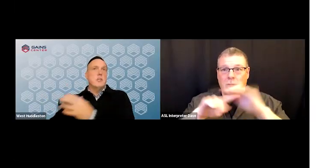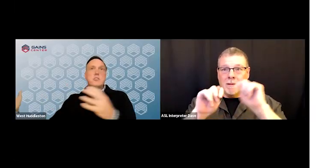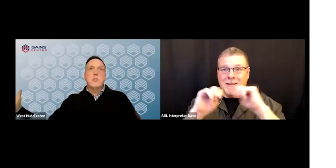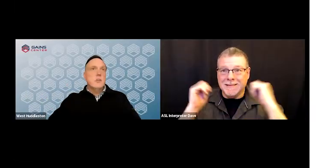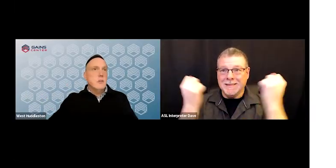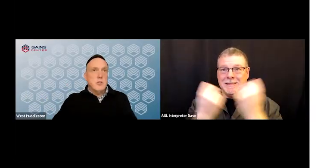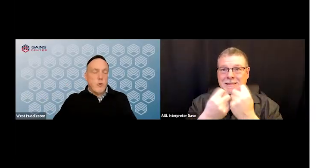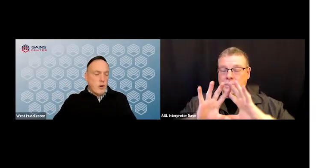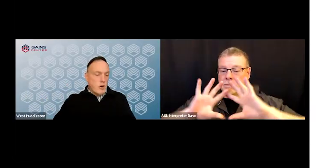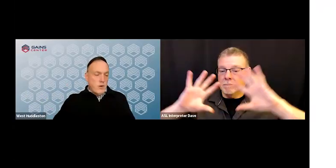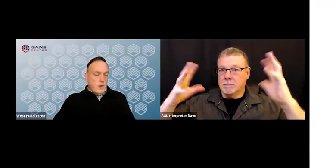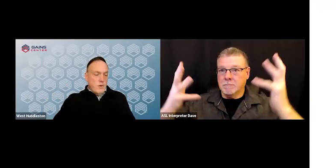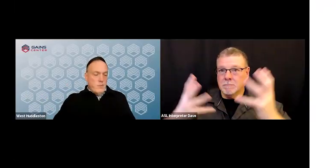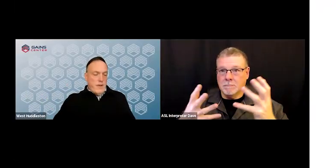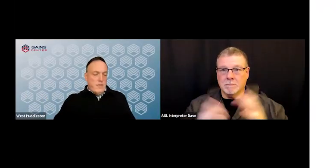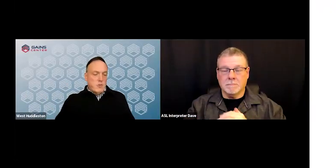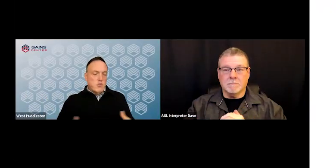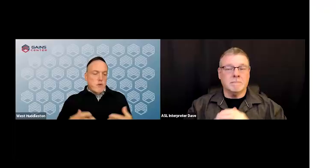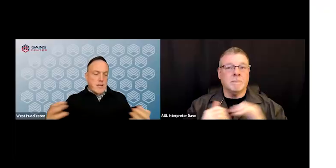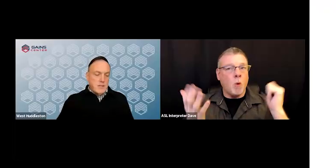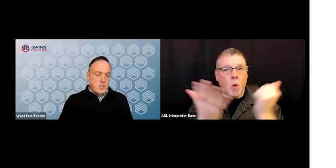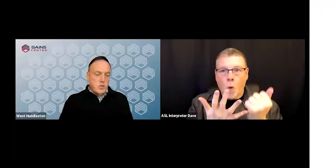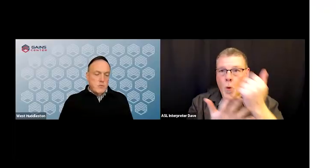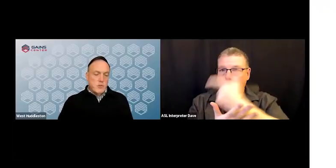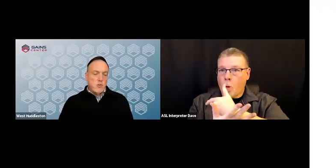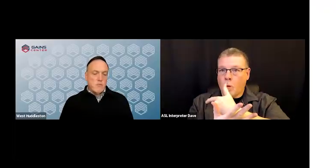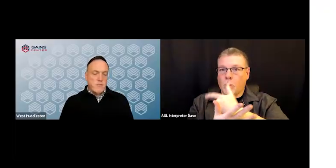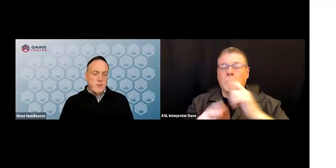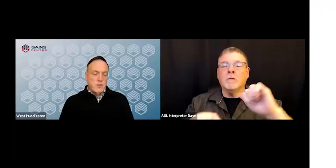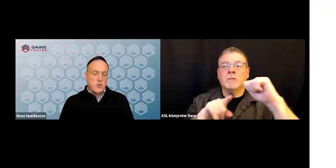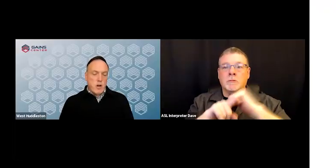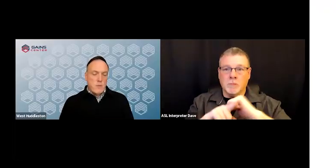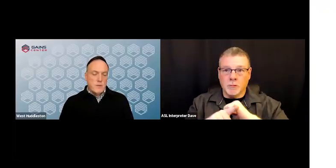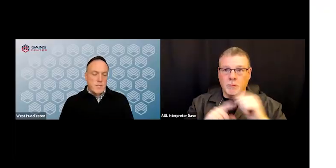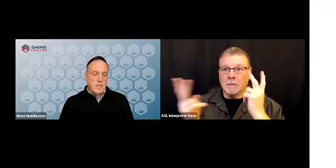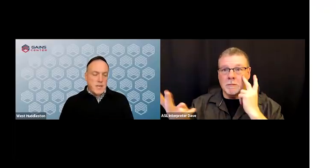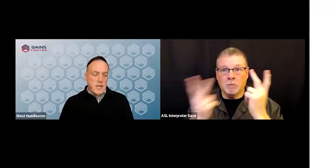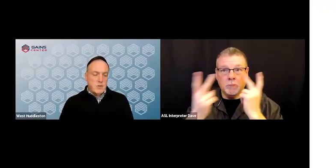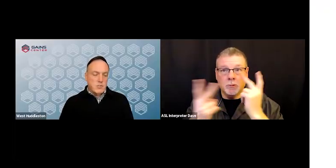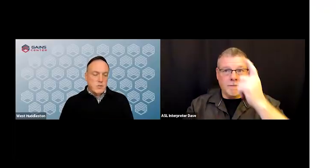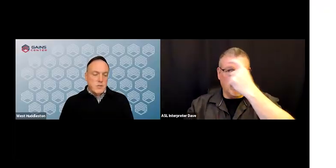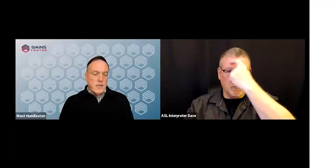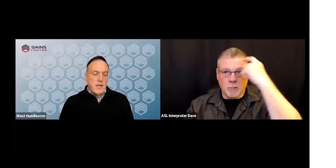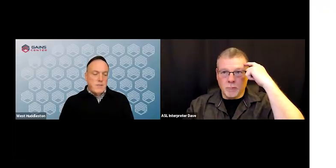a judge, a lawyer, that they're trained to observe trauma indicators